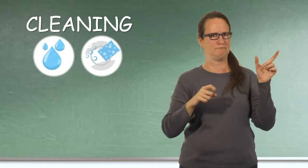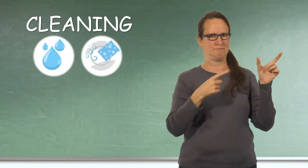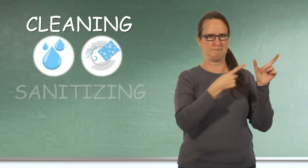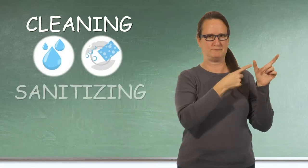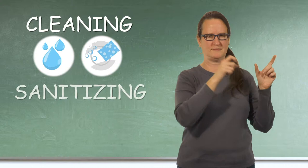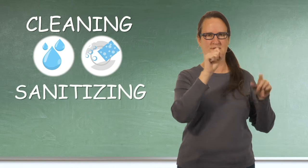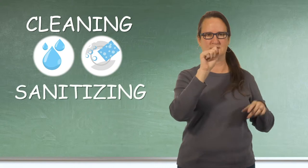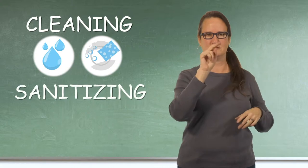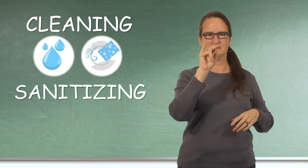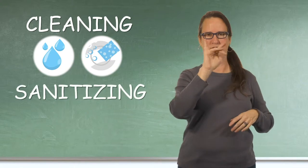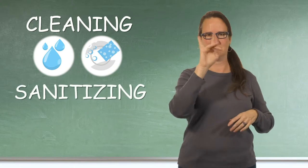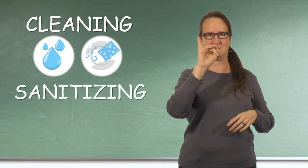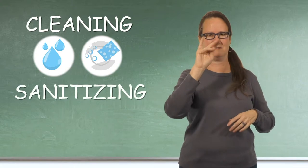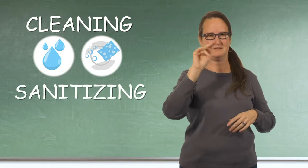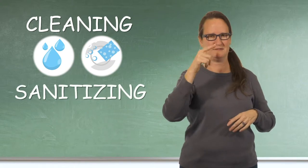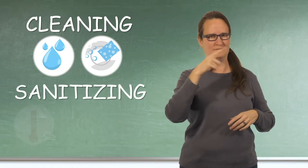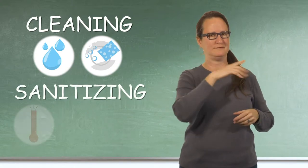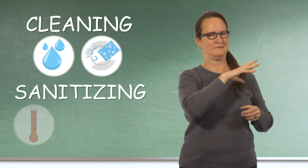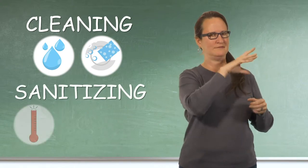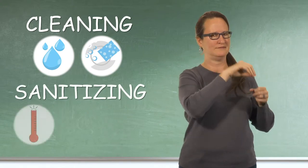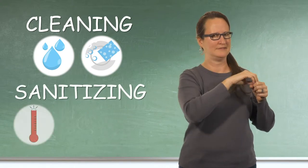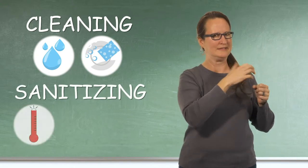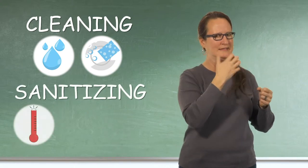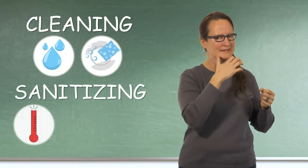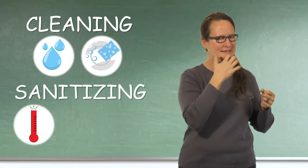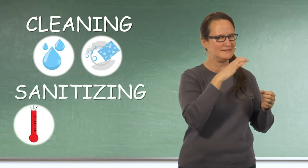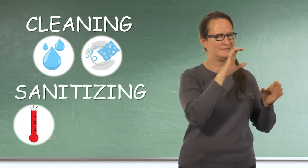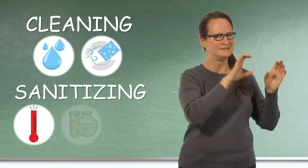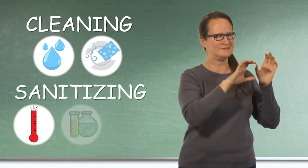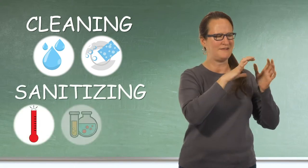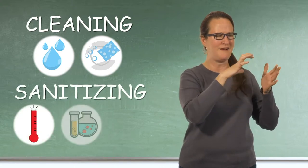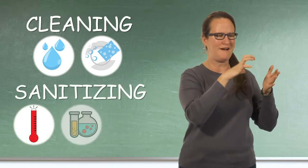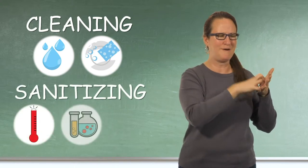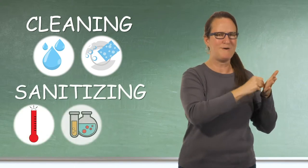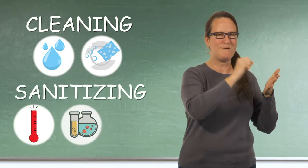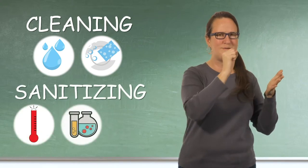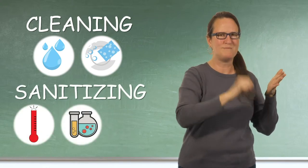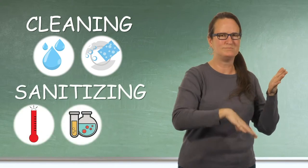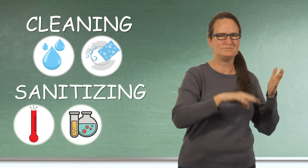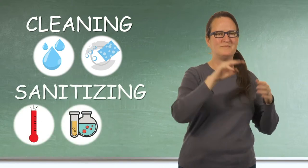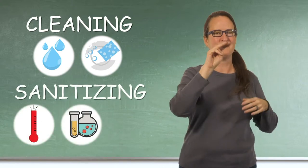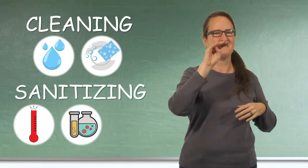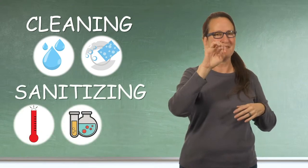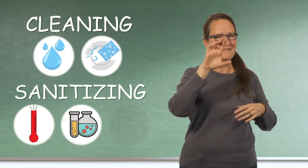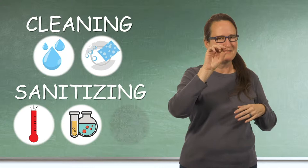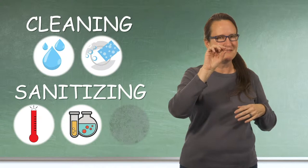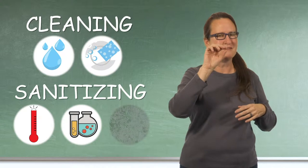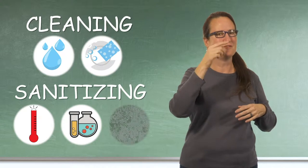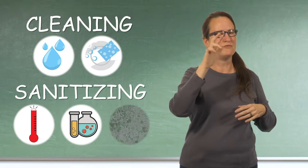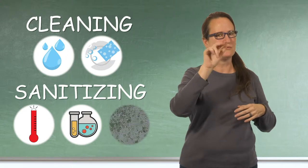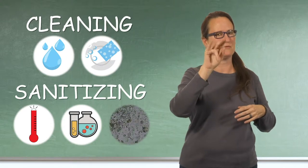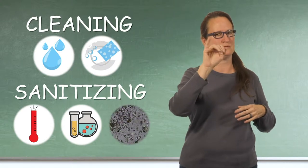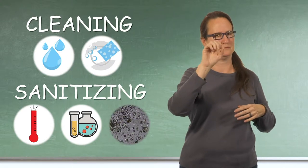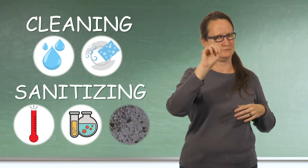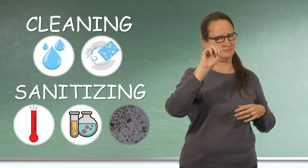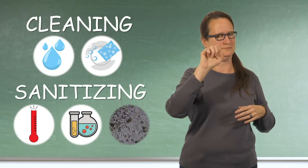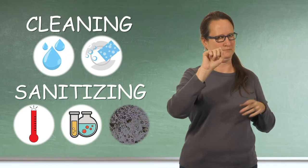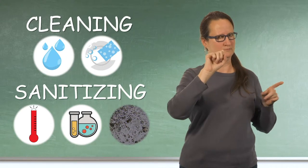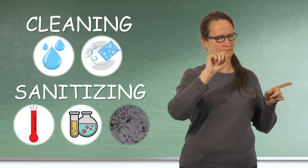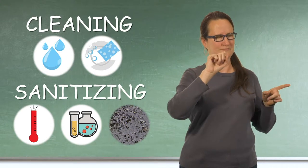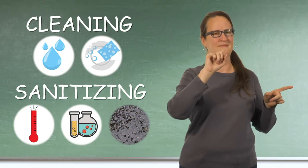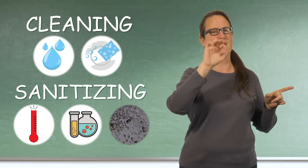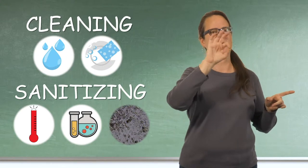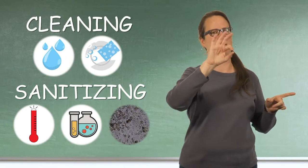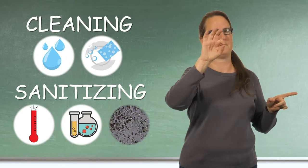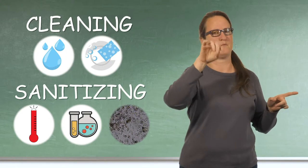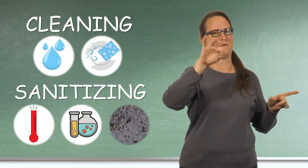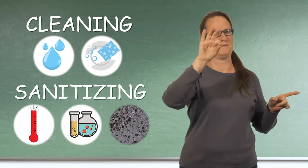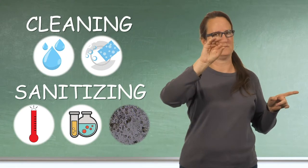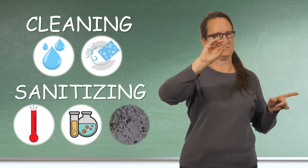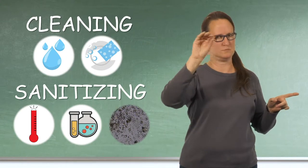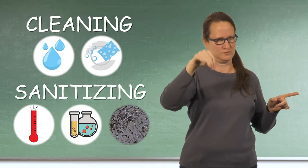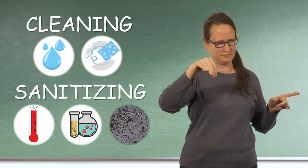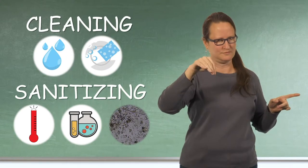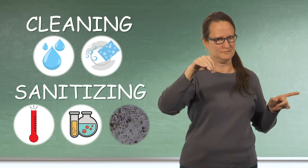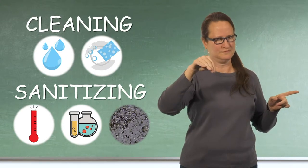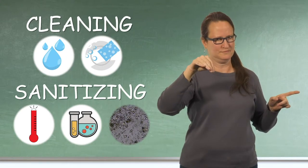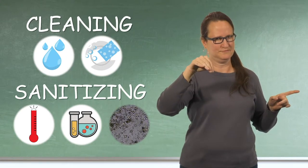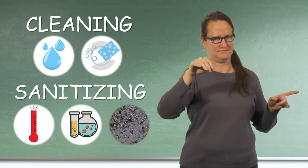While Sanitizing involves heat and chemicals and it removes microorganisms, about 99.99%.